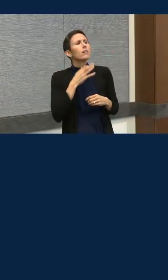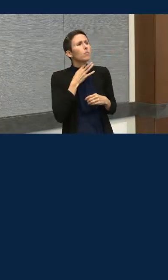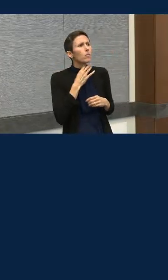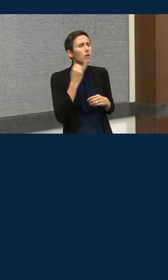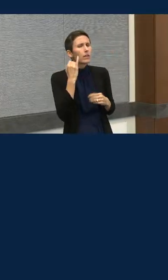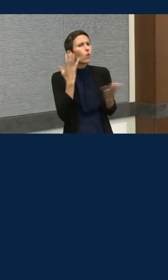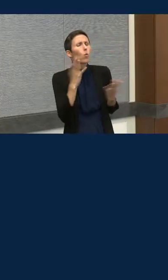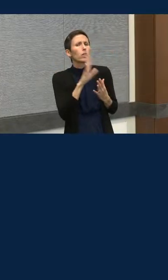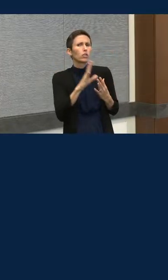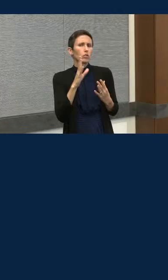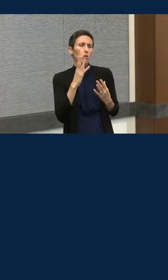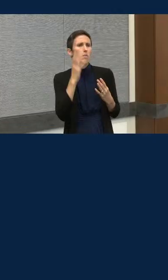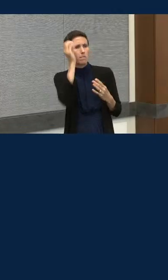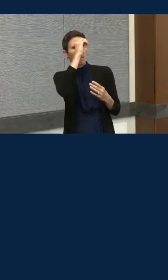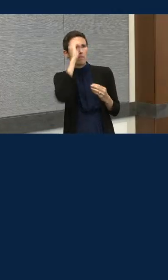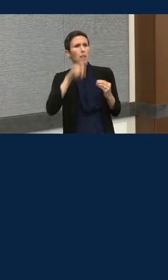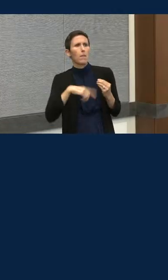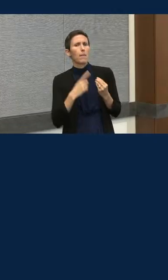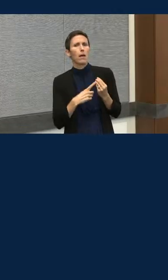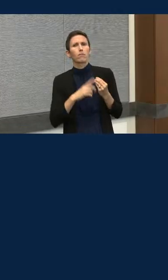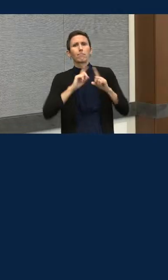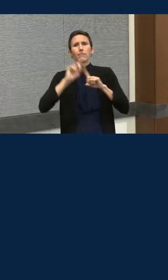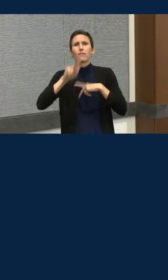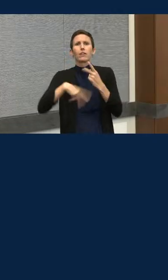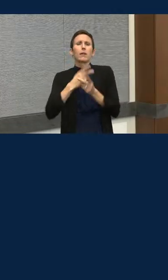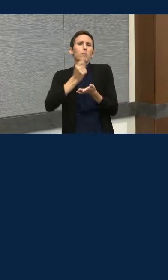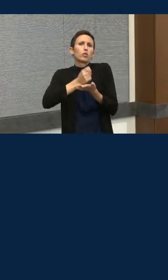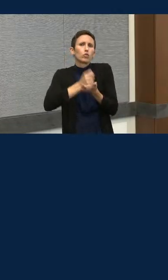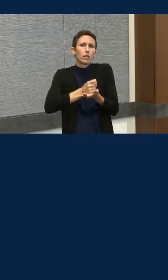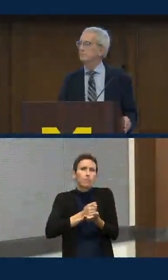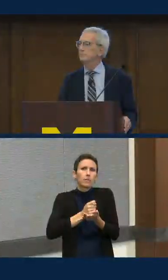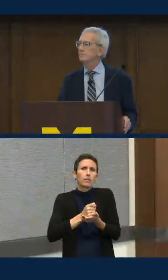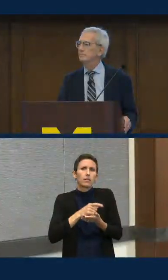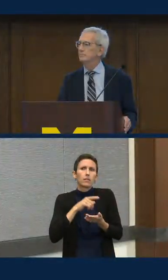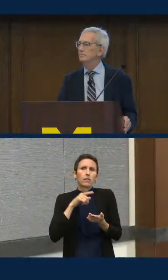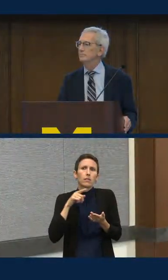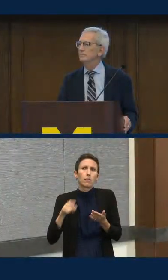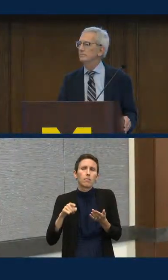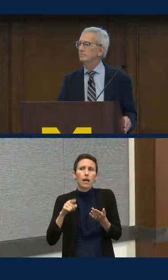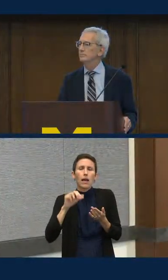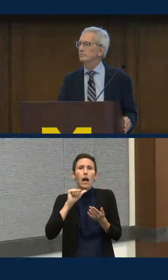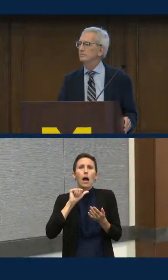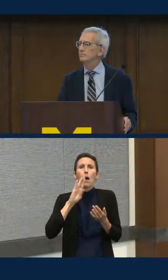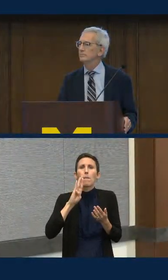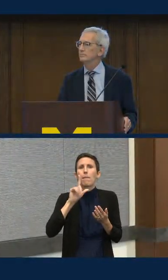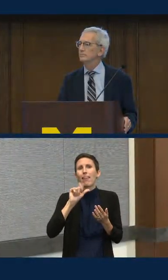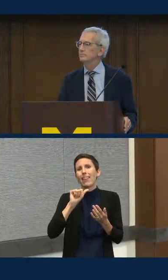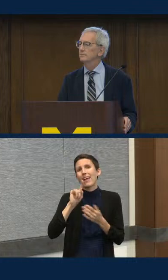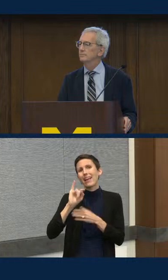is your view on different type of treatment by ablading the